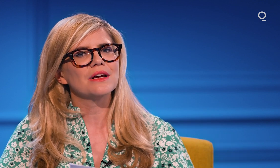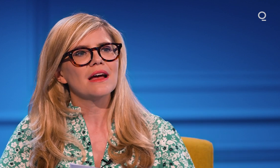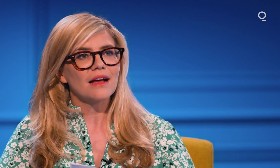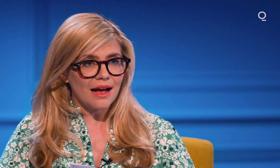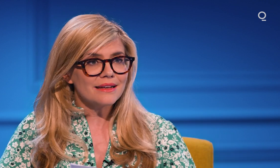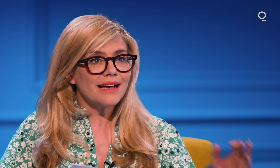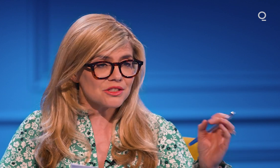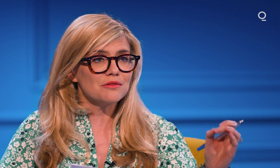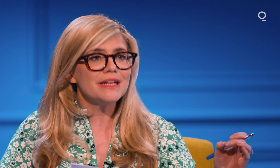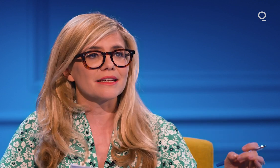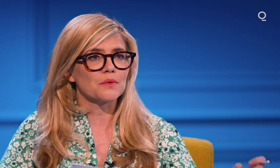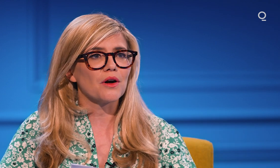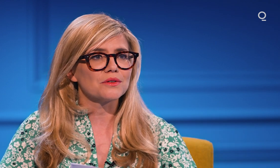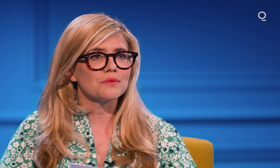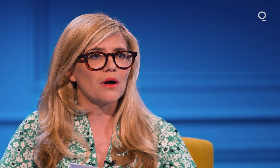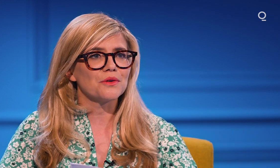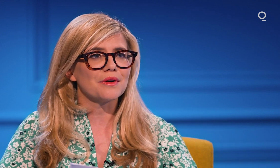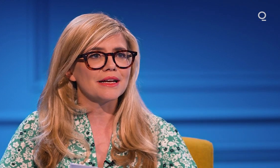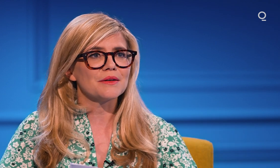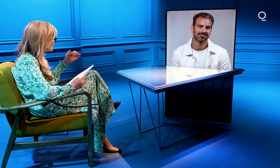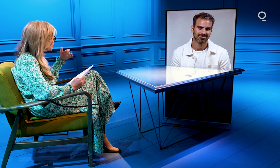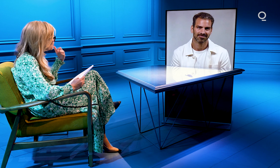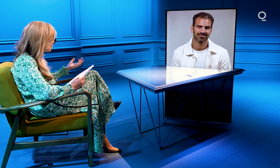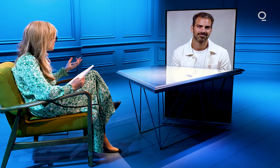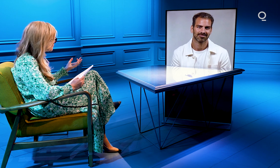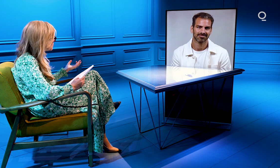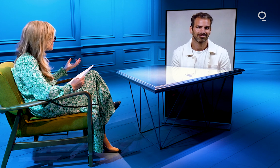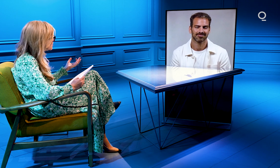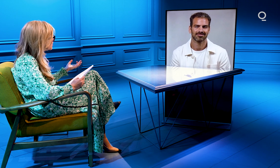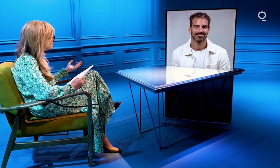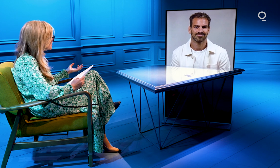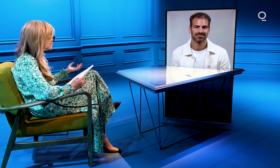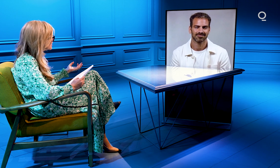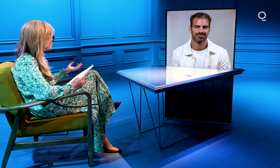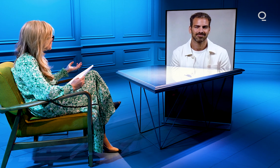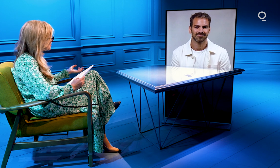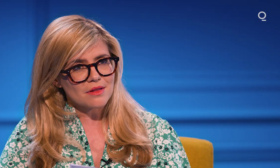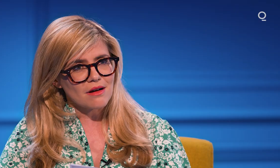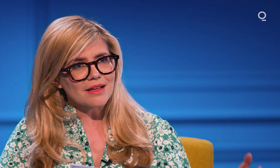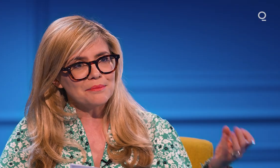and actually reading the world while you're in it. You also of course, are known for "Dancing with the Stars"